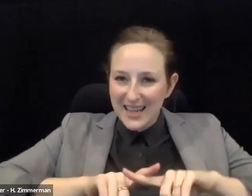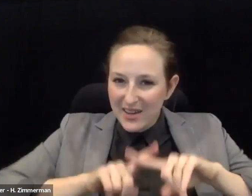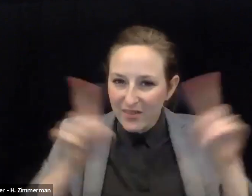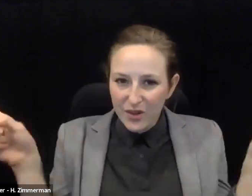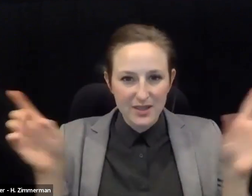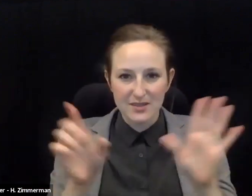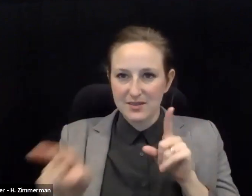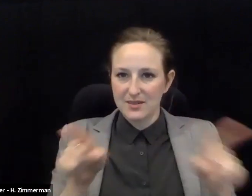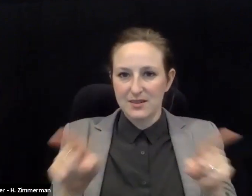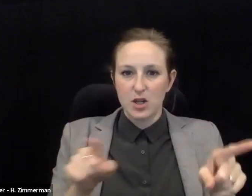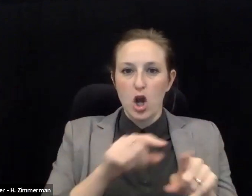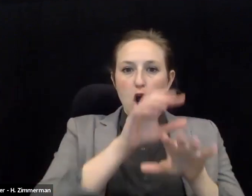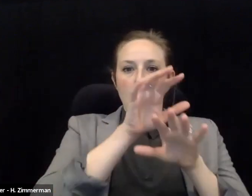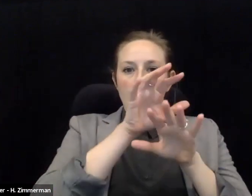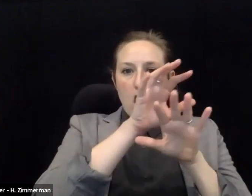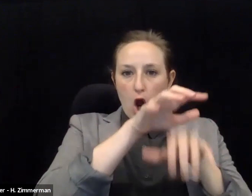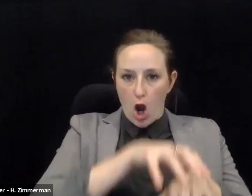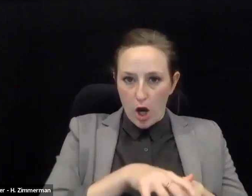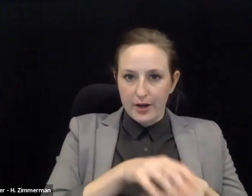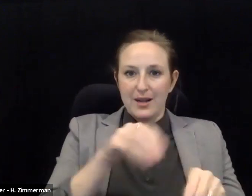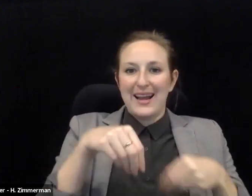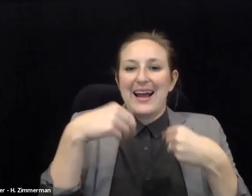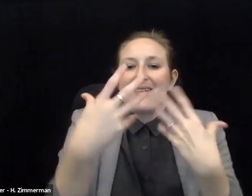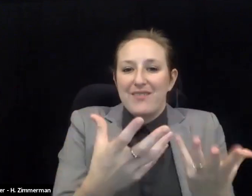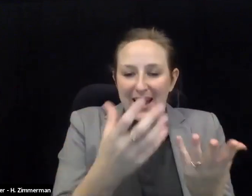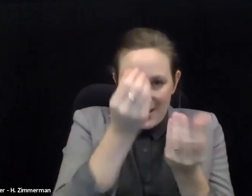information. So one of the things I always suggest to people, as you know,